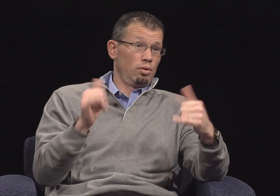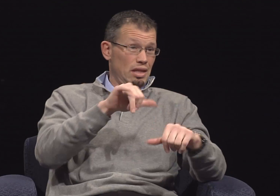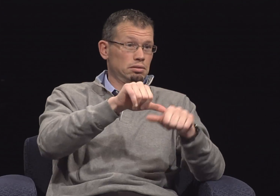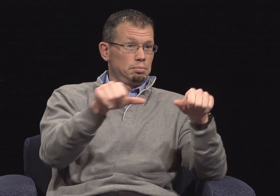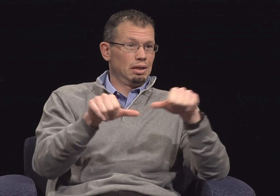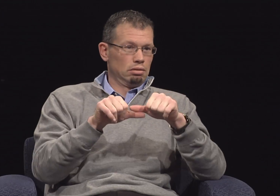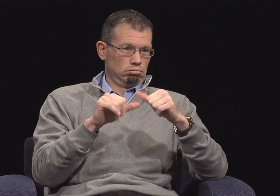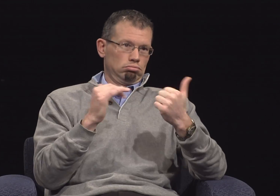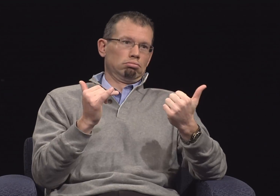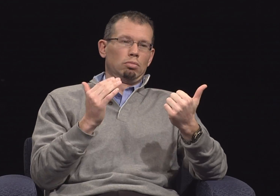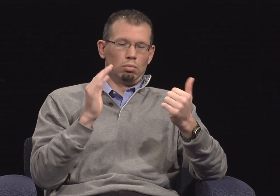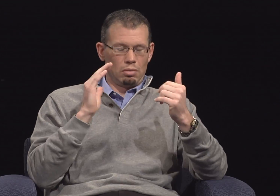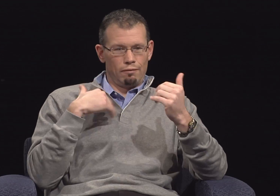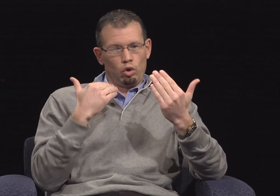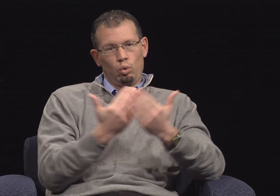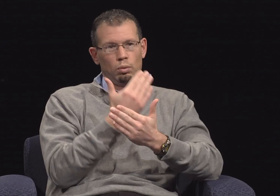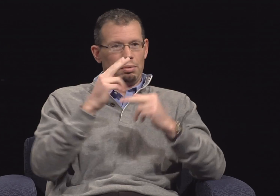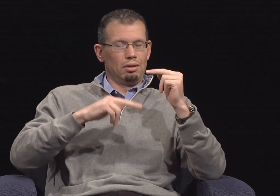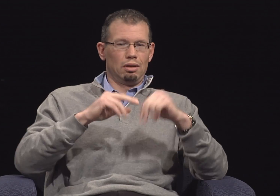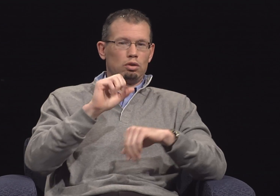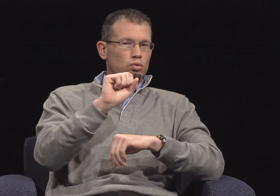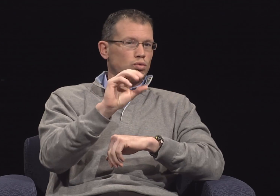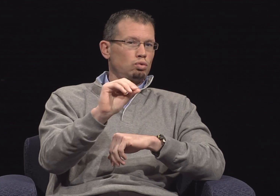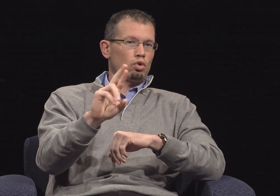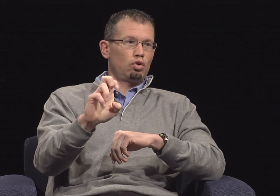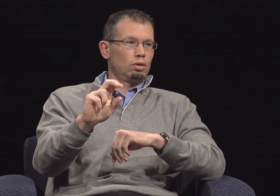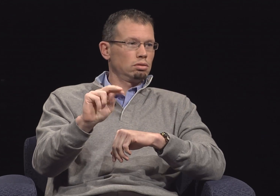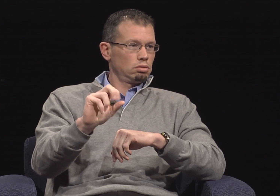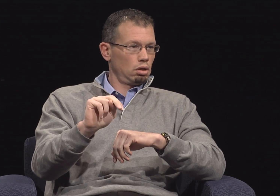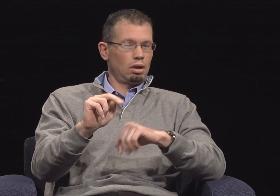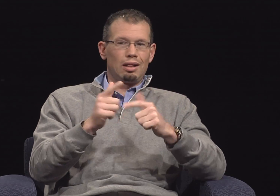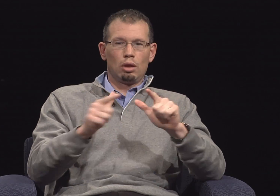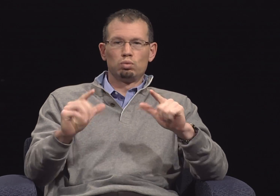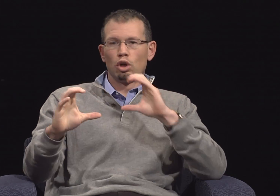And now in that space is the Sorenson Language and Communication Center.